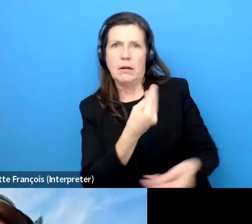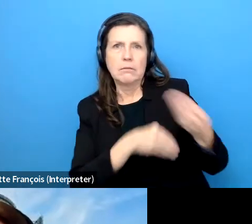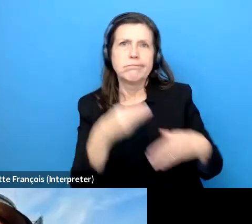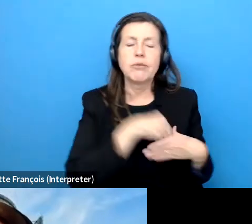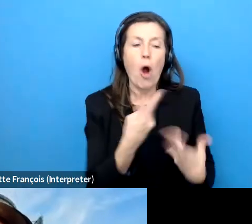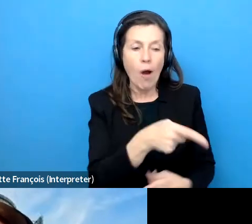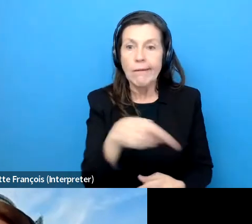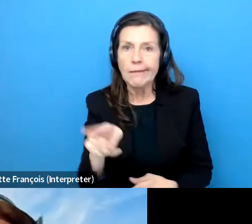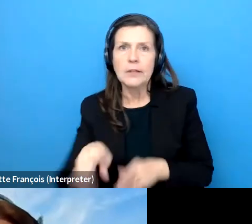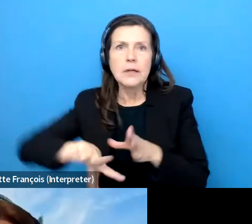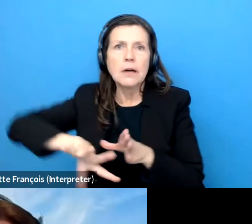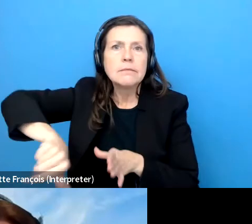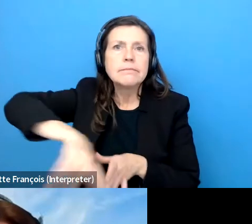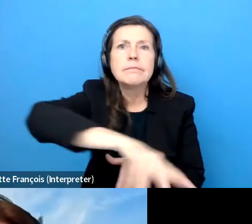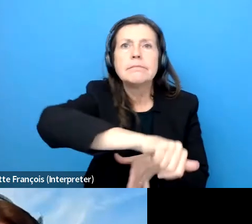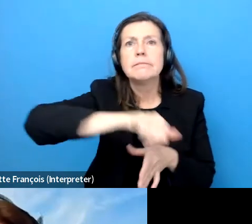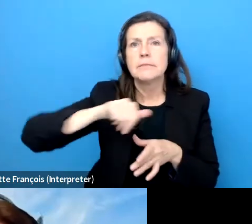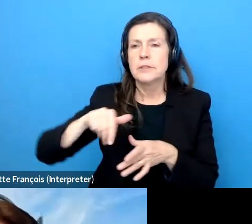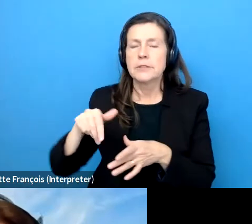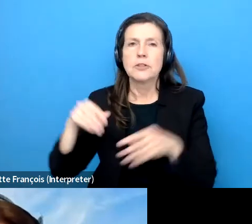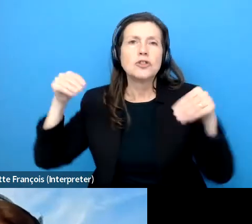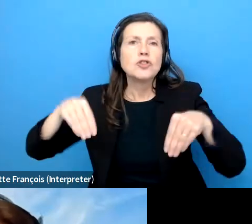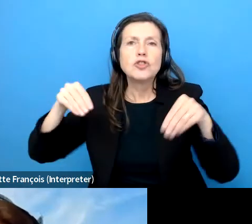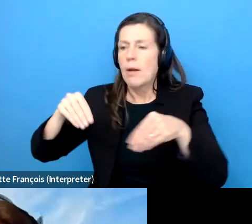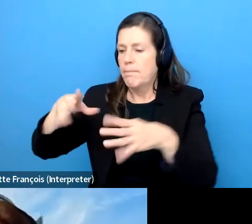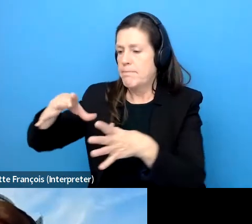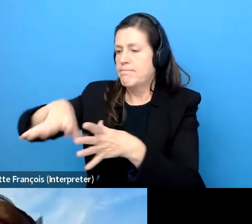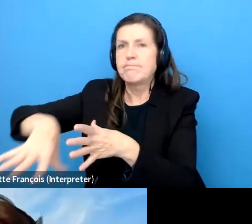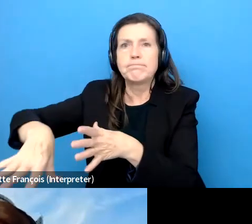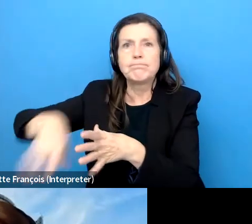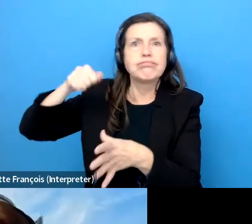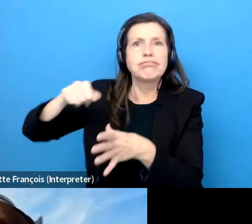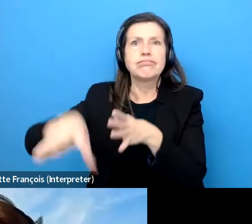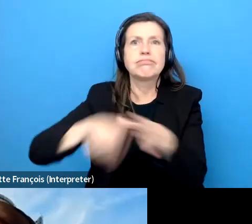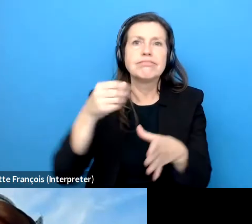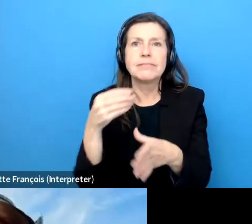but also to work in cannabis plantations and begging.